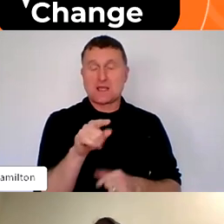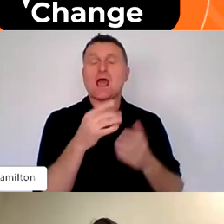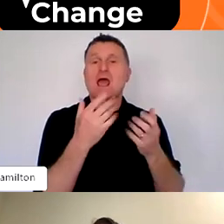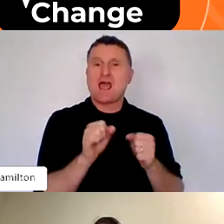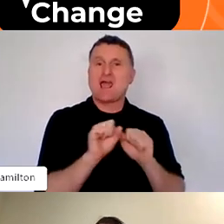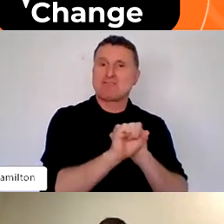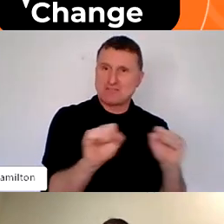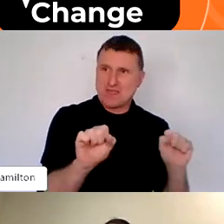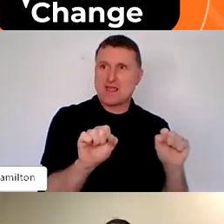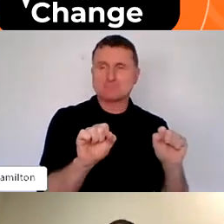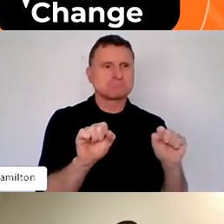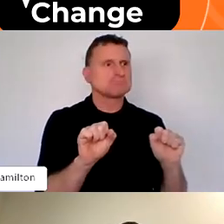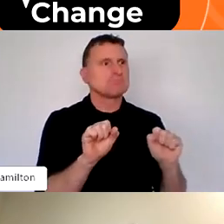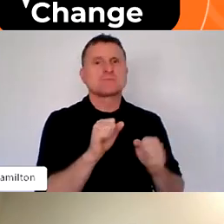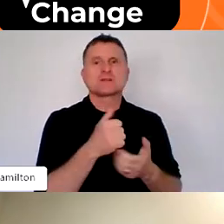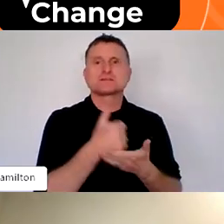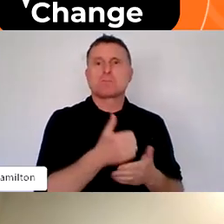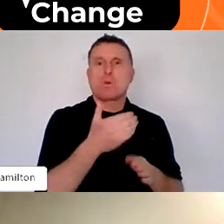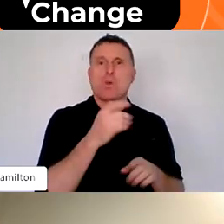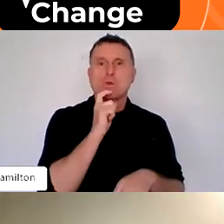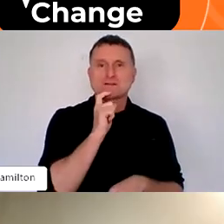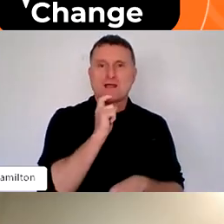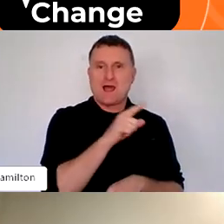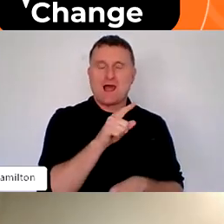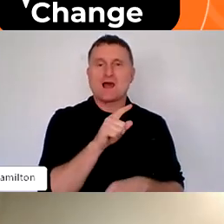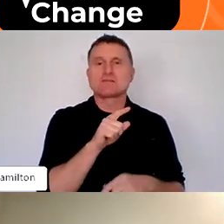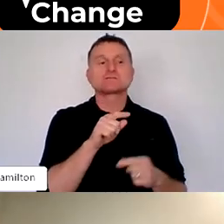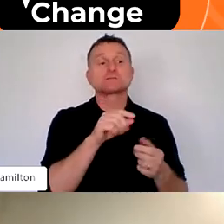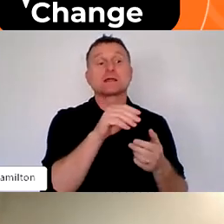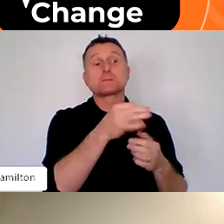invoice us for the hours, and we call that the centre employed model.